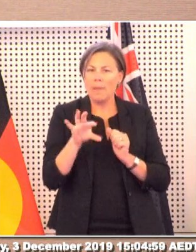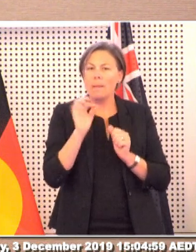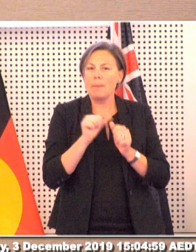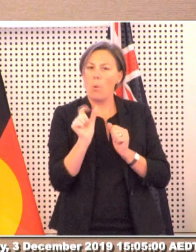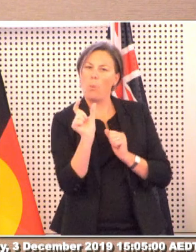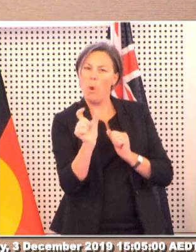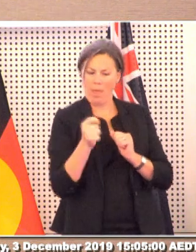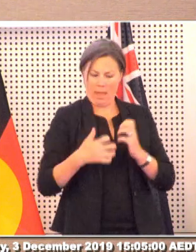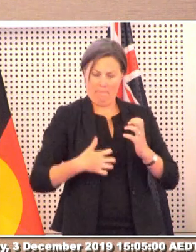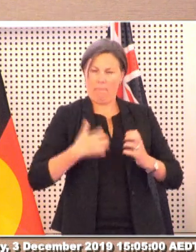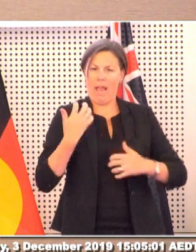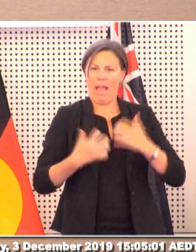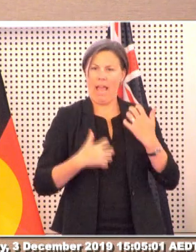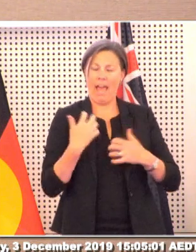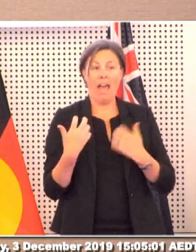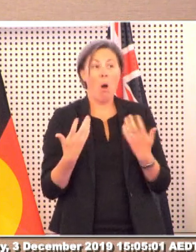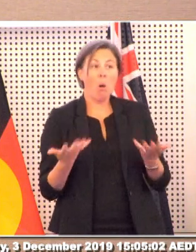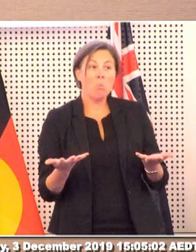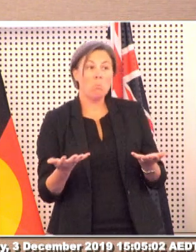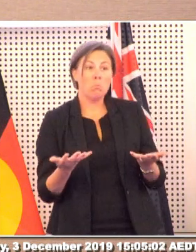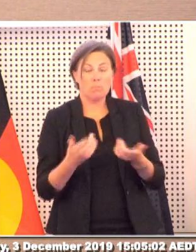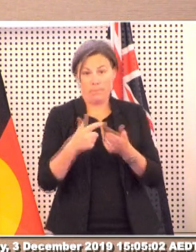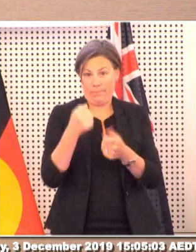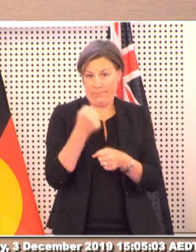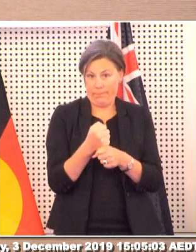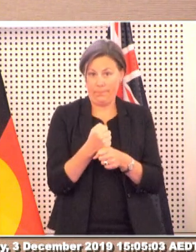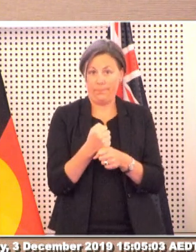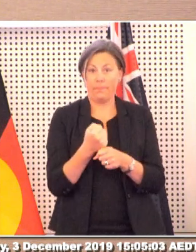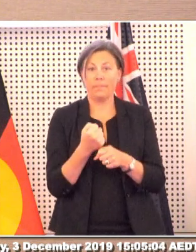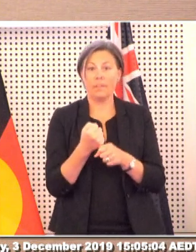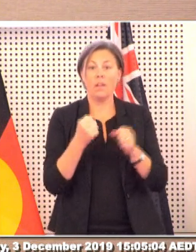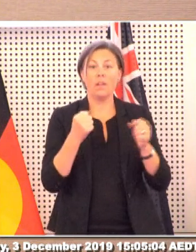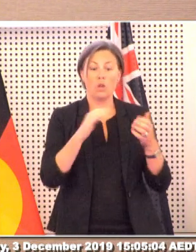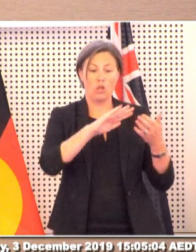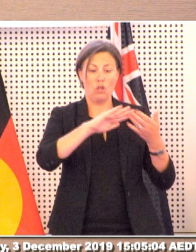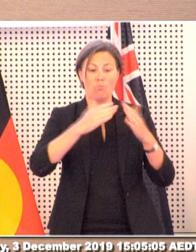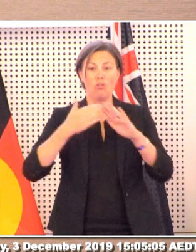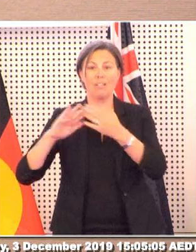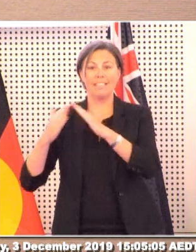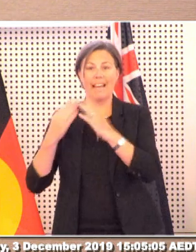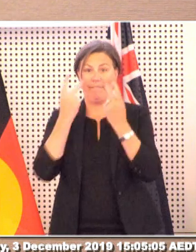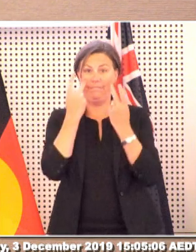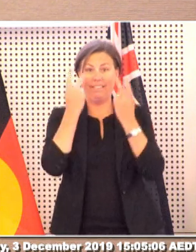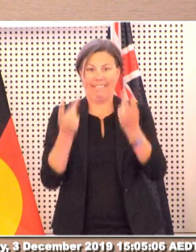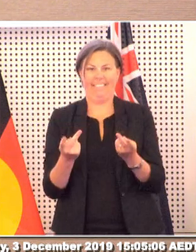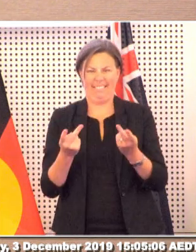I’m not sure if there’s better language but, for example, community visitors, when they make a referral to the Disability Services Commissioner, we